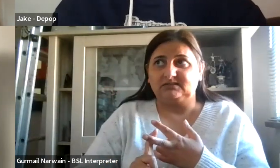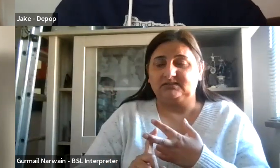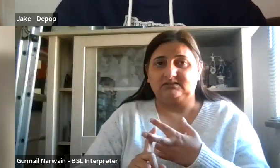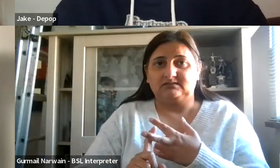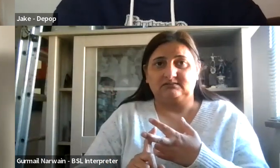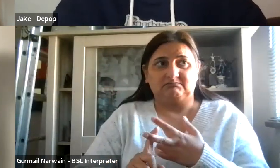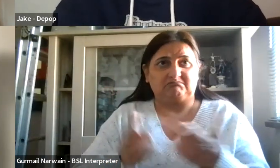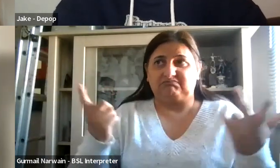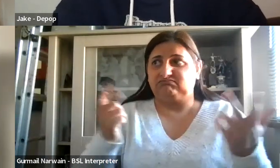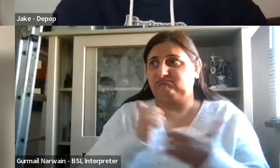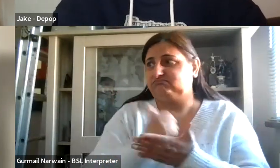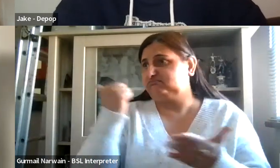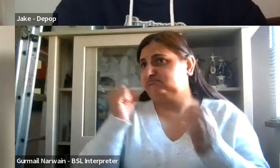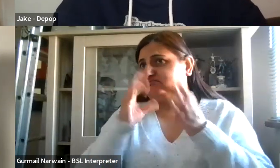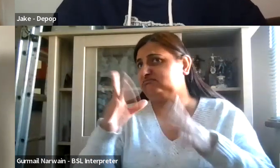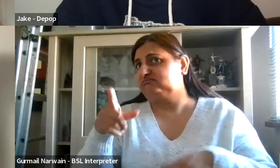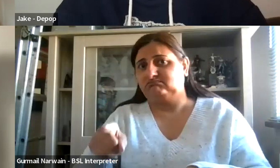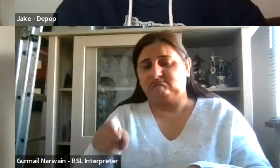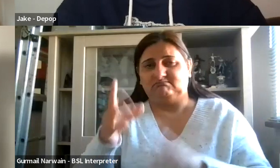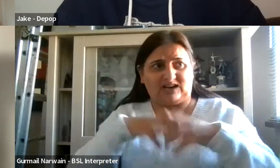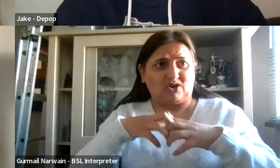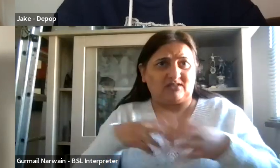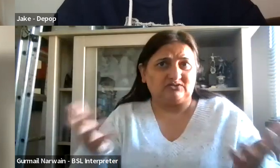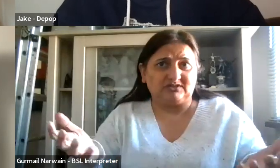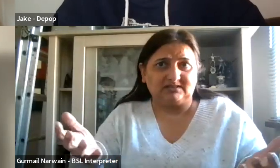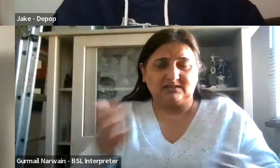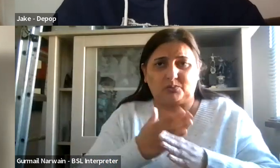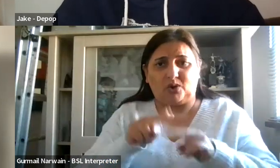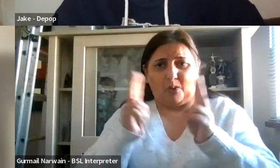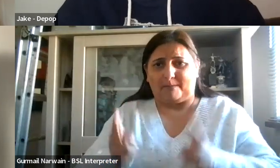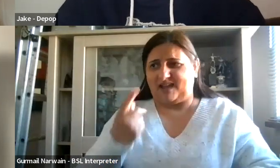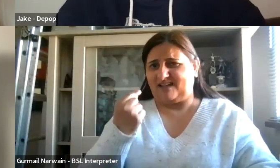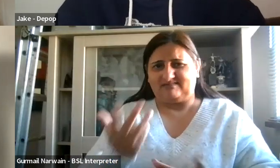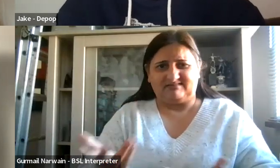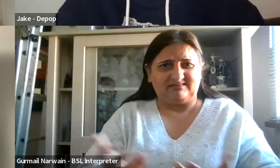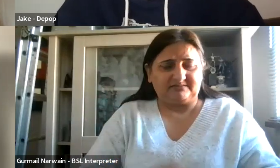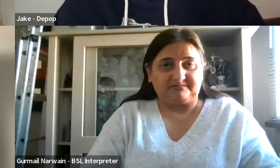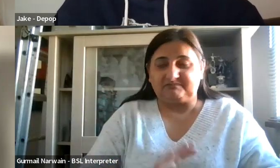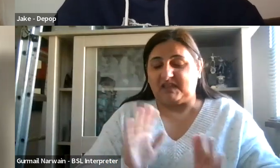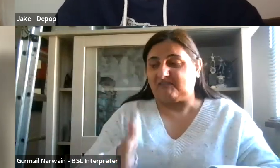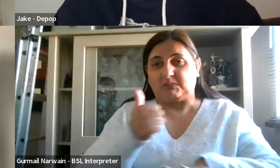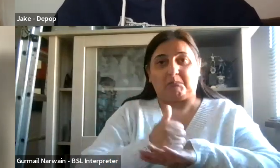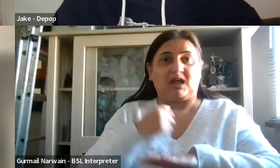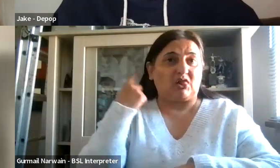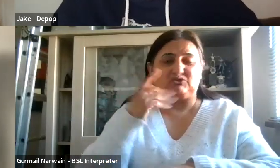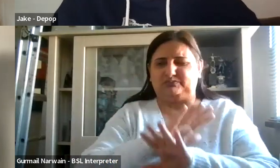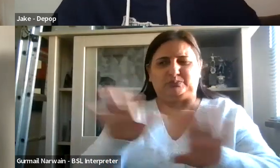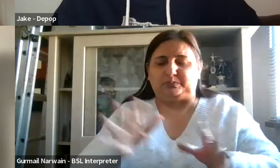I hired someone in Manchester. We have people in Scotland. That's the beauty of kind of technology. And being able to work from home. That's the beauty of technology, working from home. So. No, you don't have to be based in London. No, you don't have to be based in London.